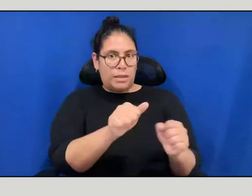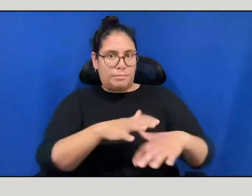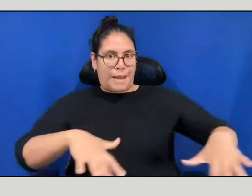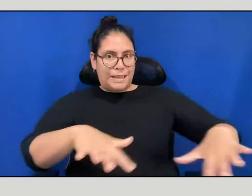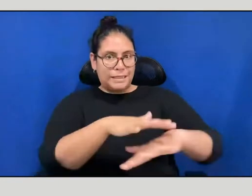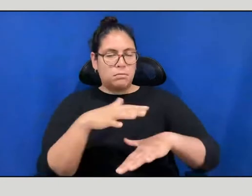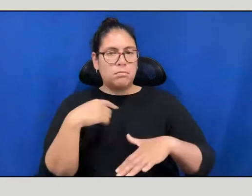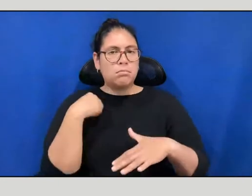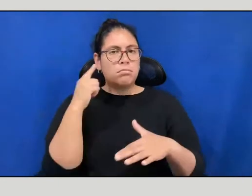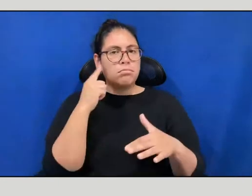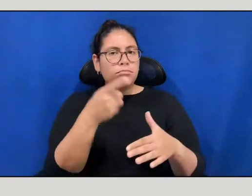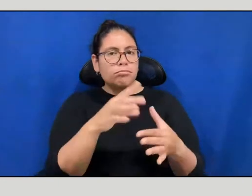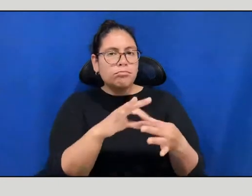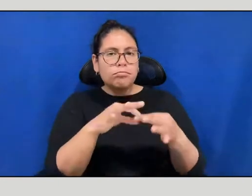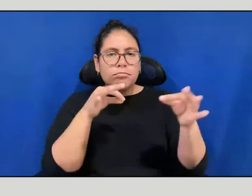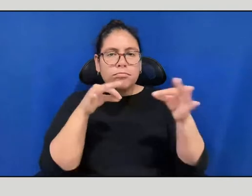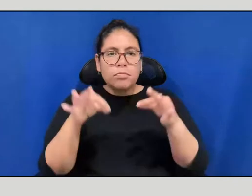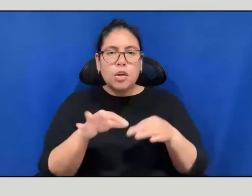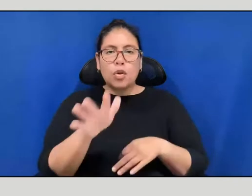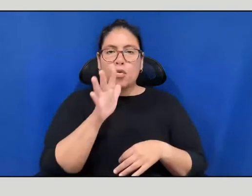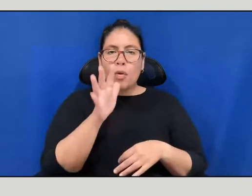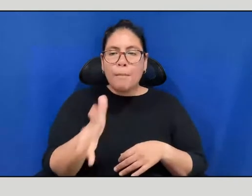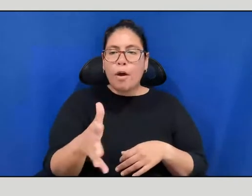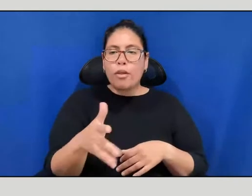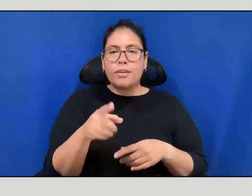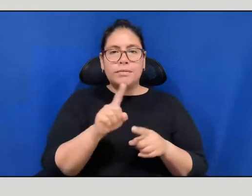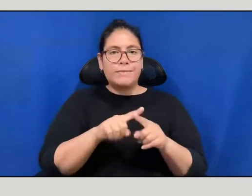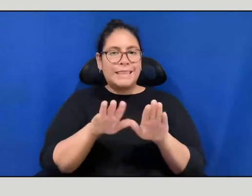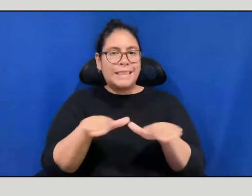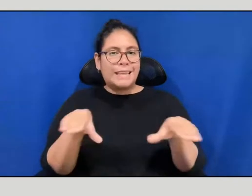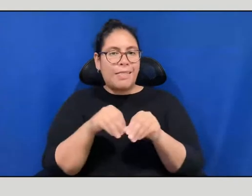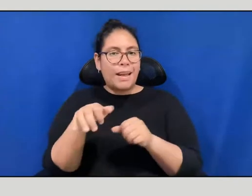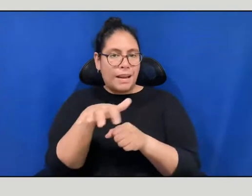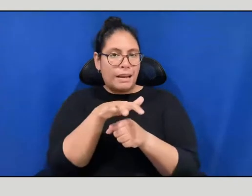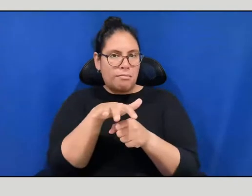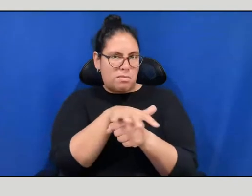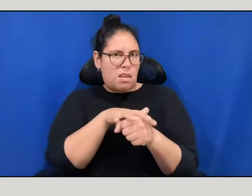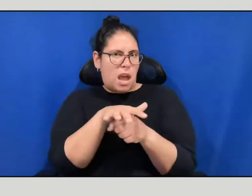kids in the neighborhood, and a whole cultural way of being